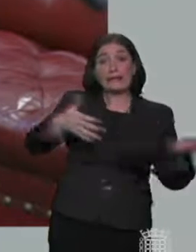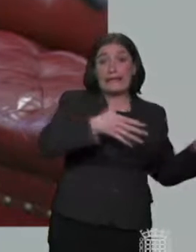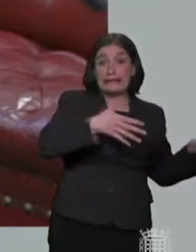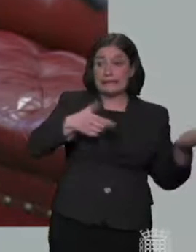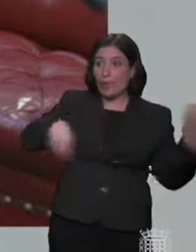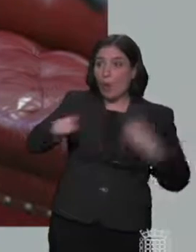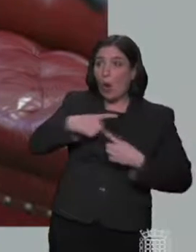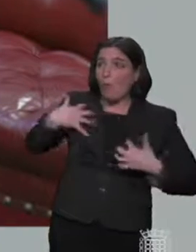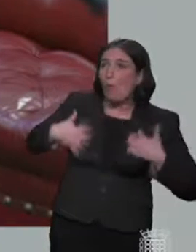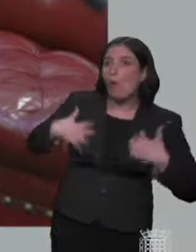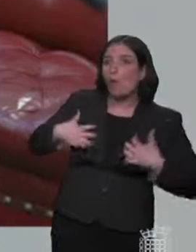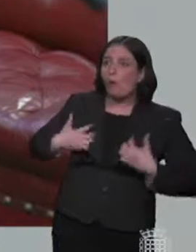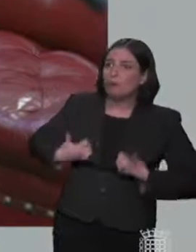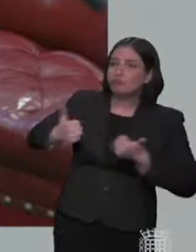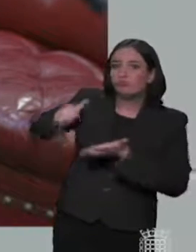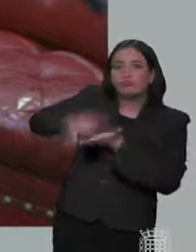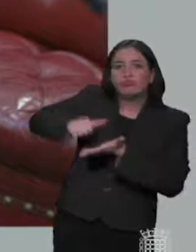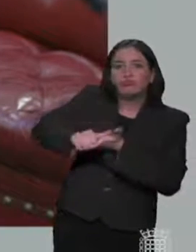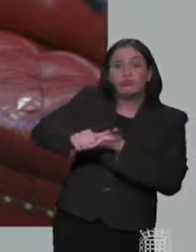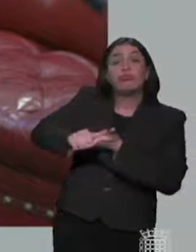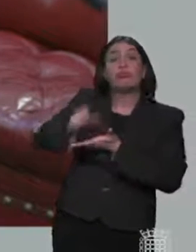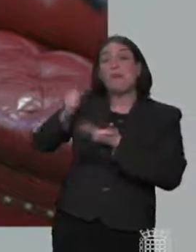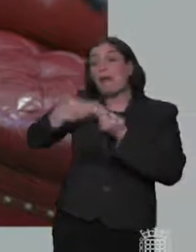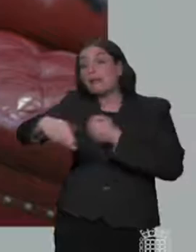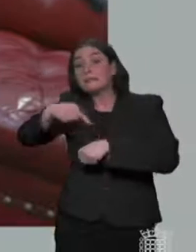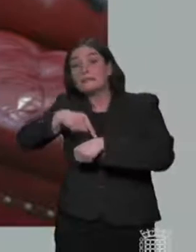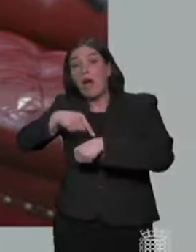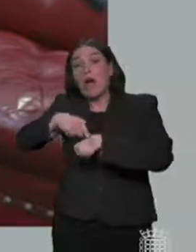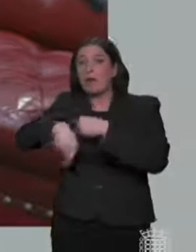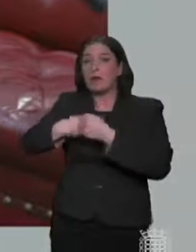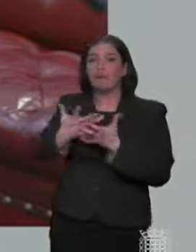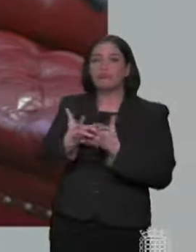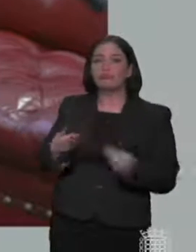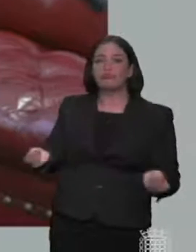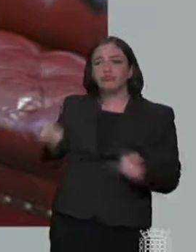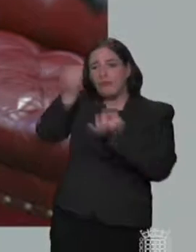the momentum that we have so it is important that we do everything we can to promote and facilitate